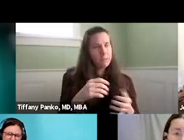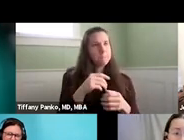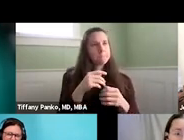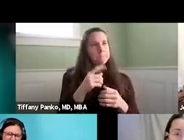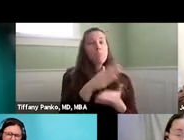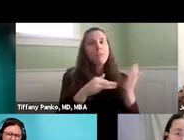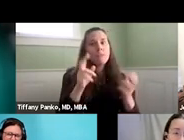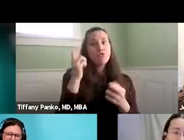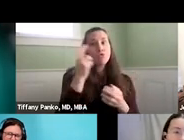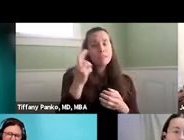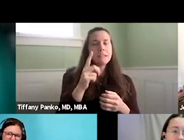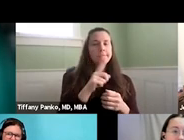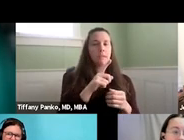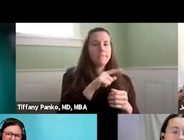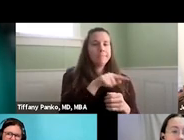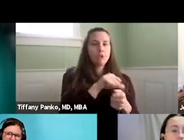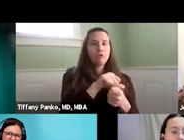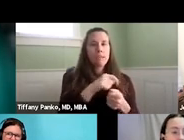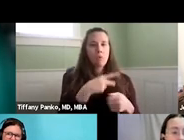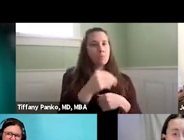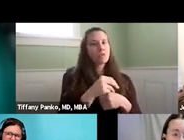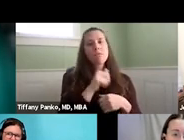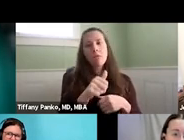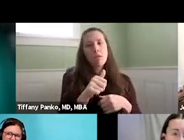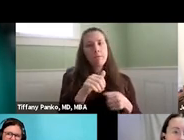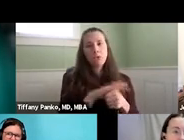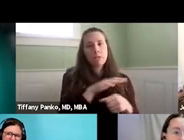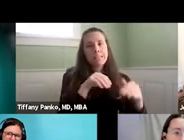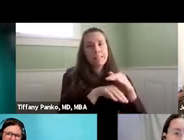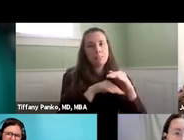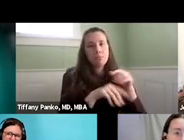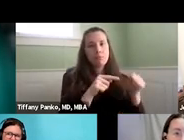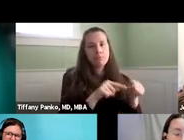lactation consultants. And part of the reason for that is that the training programs that